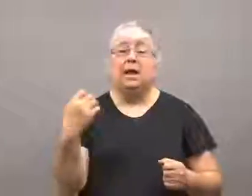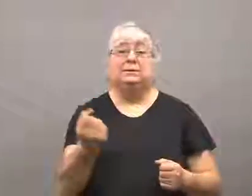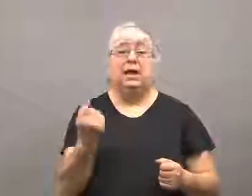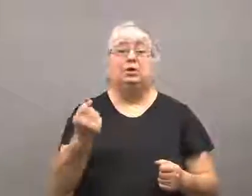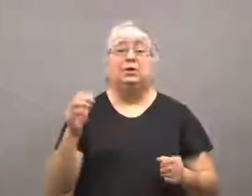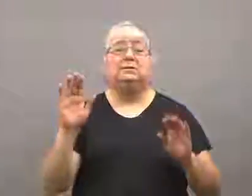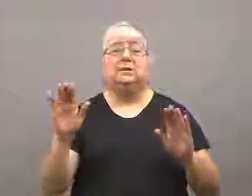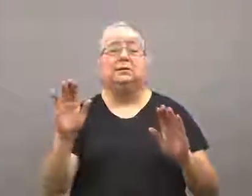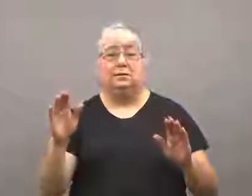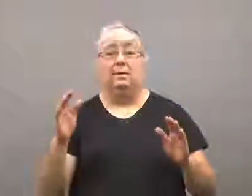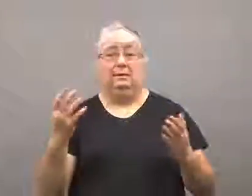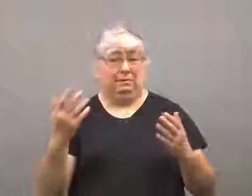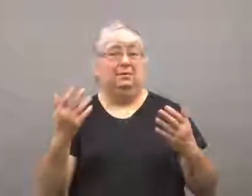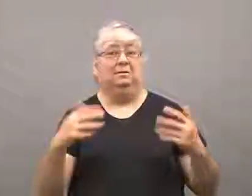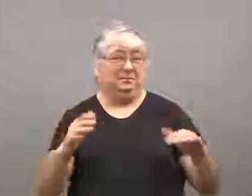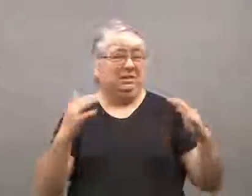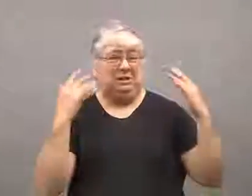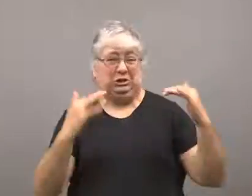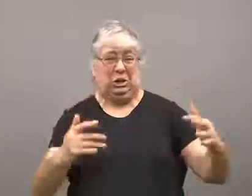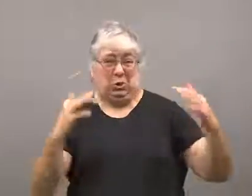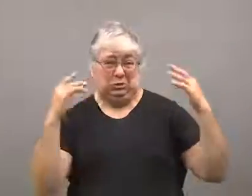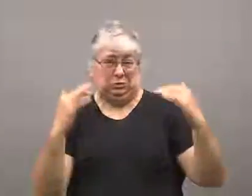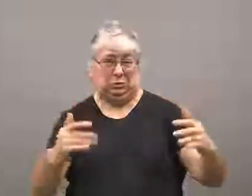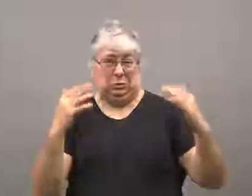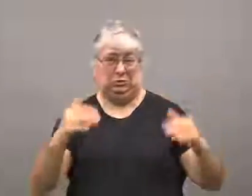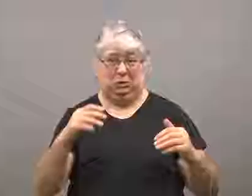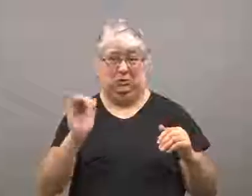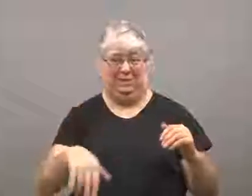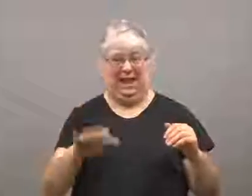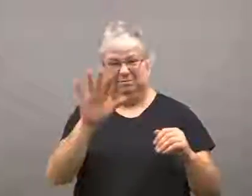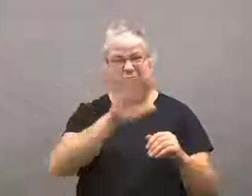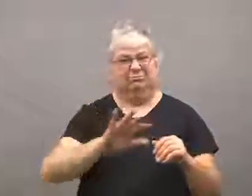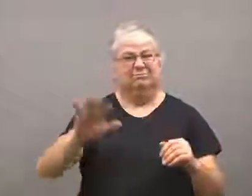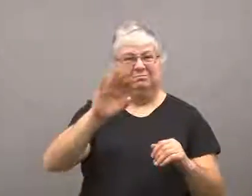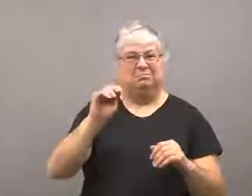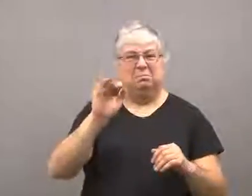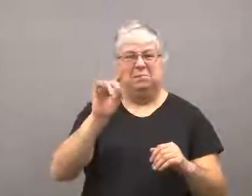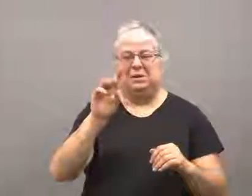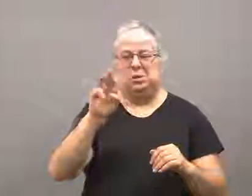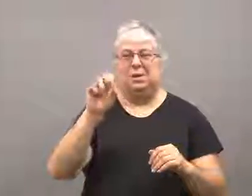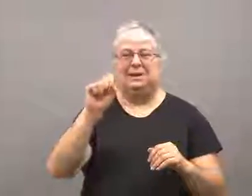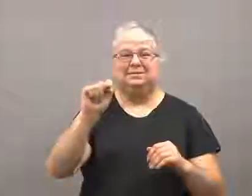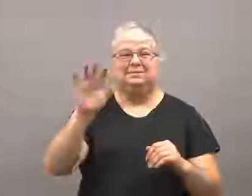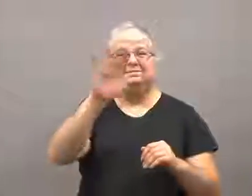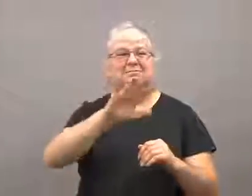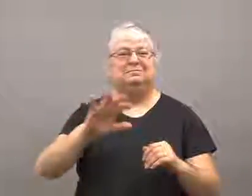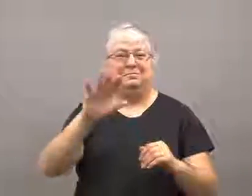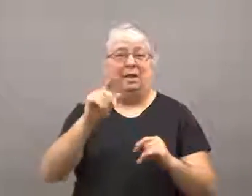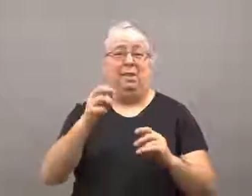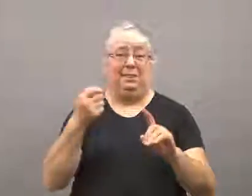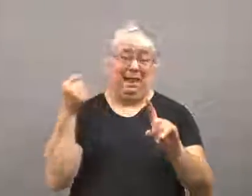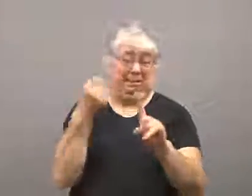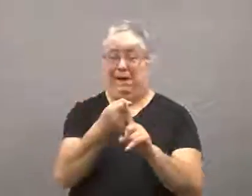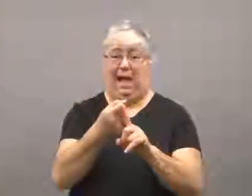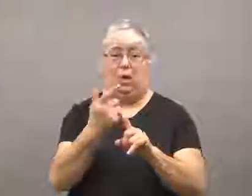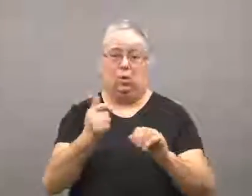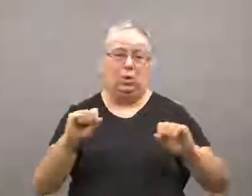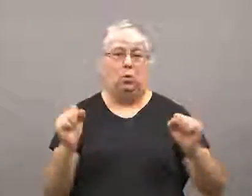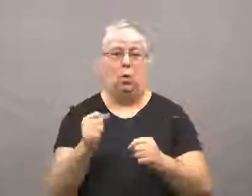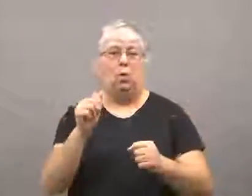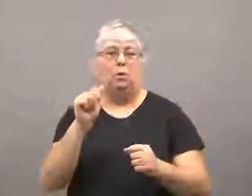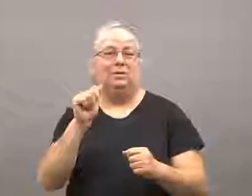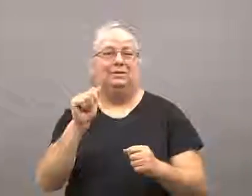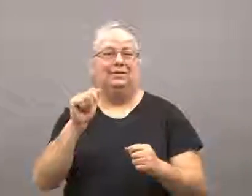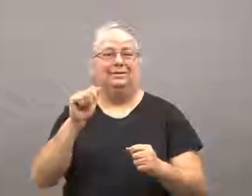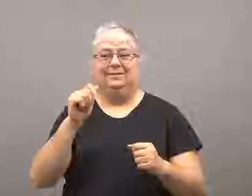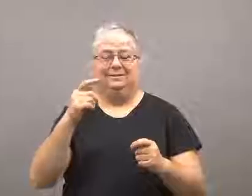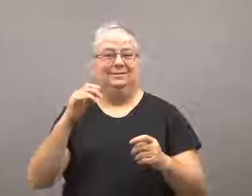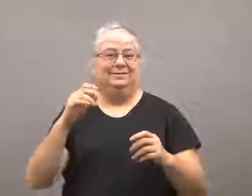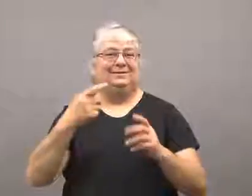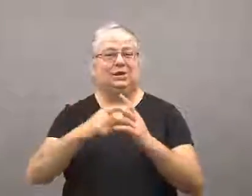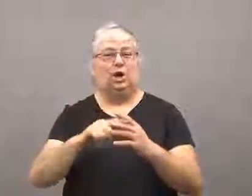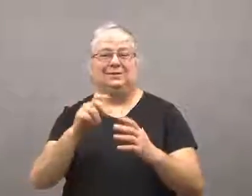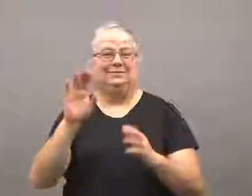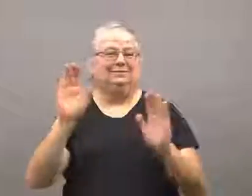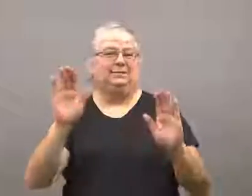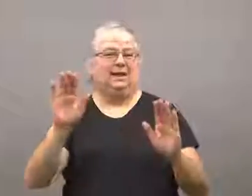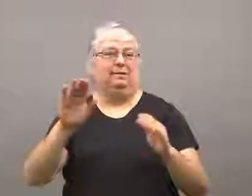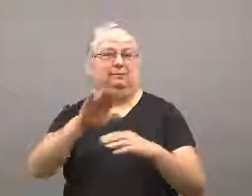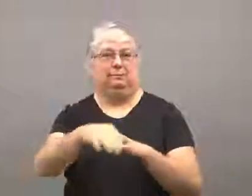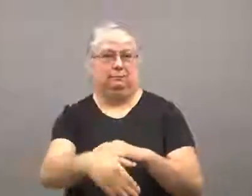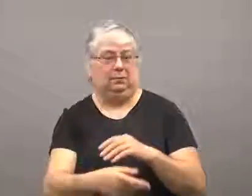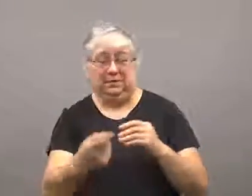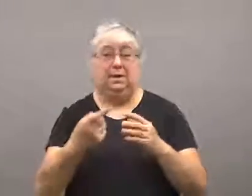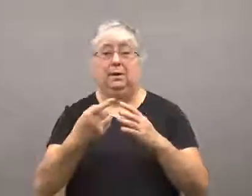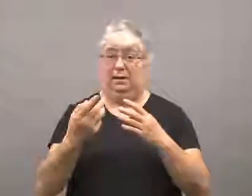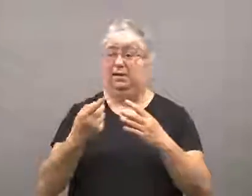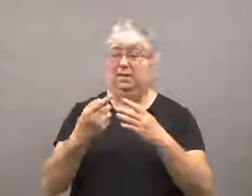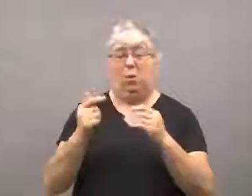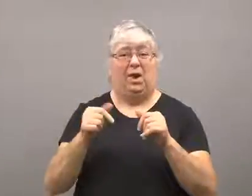The midwest got a lot of snow on Saturday and Sunday.